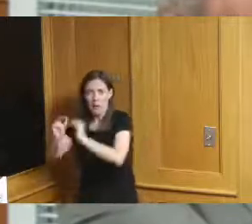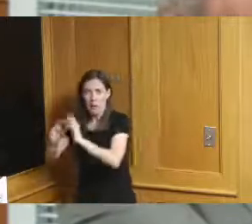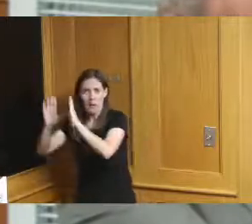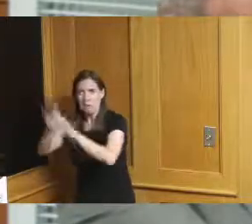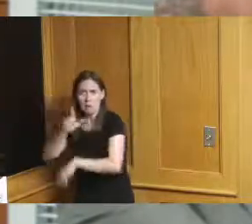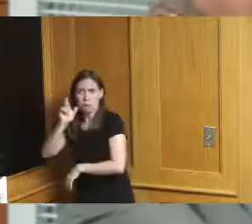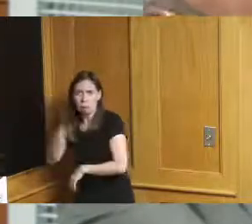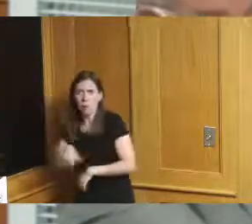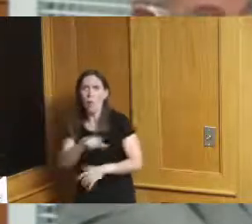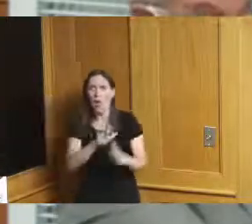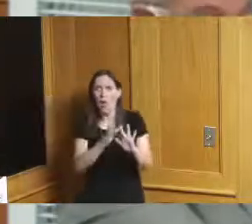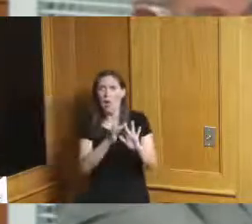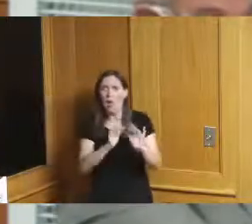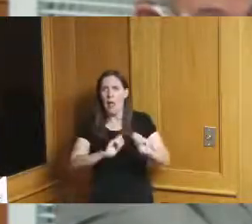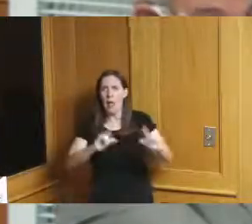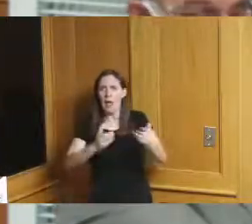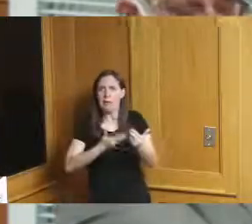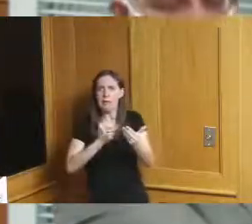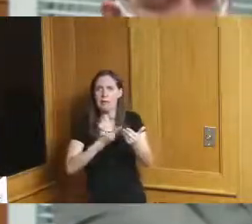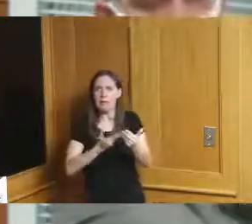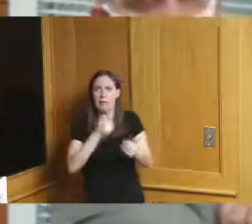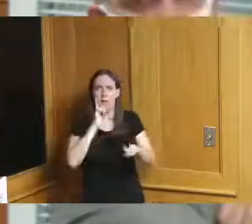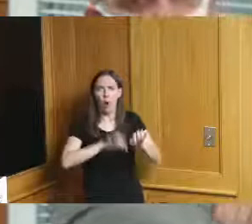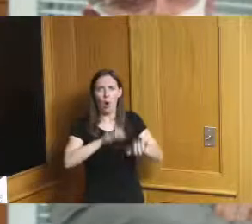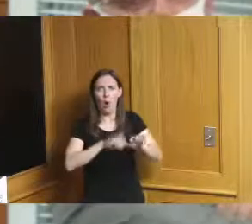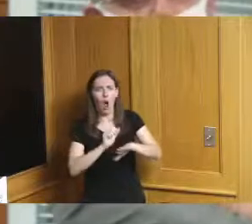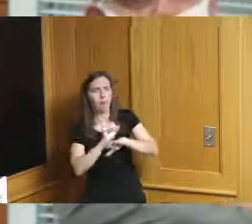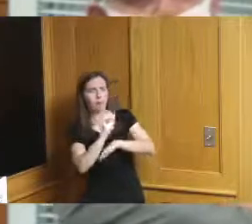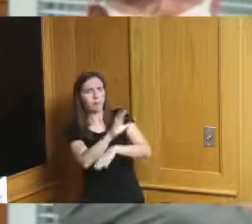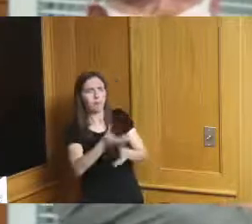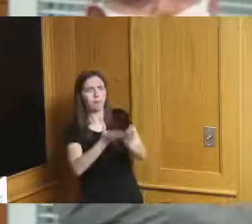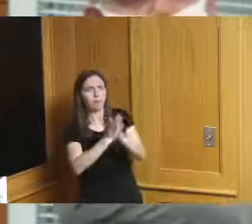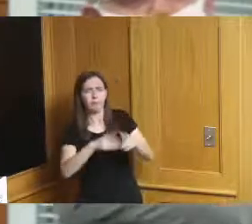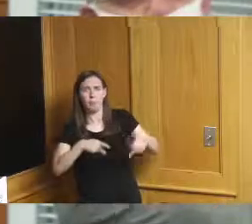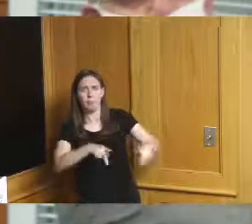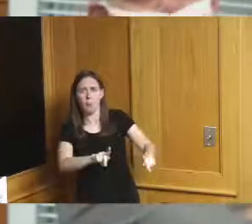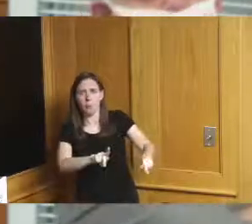and that's what i meant by changing our technology platform to provide services